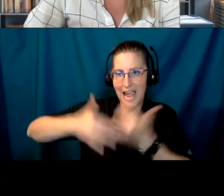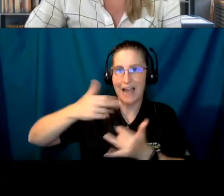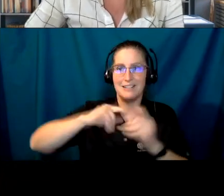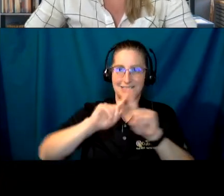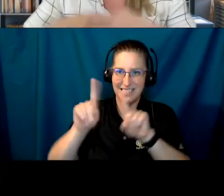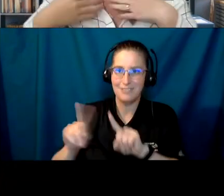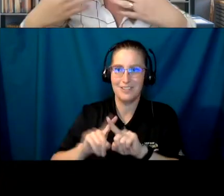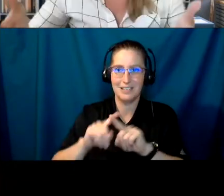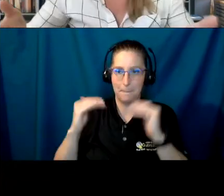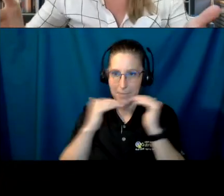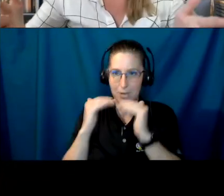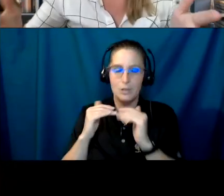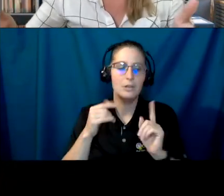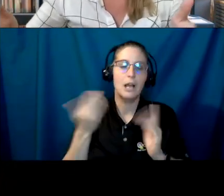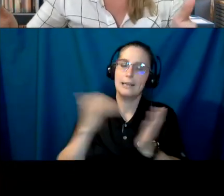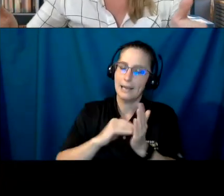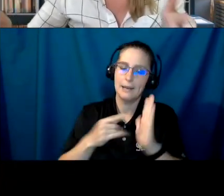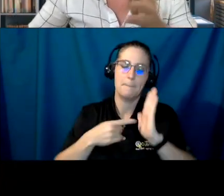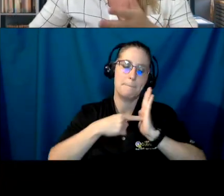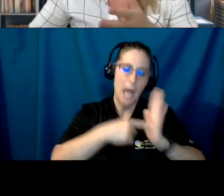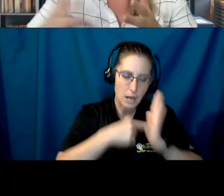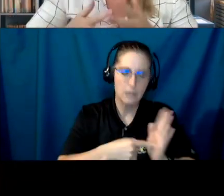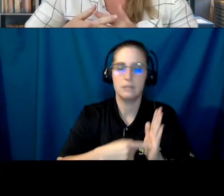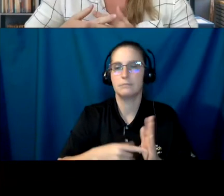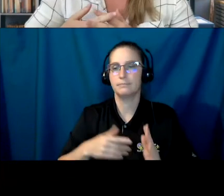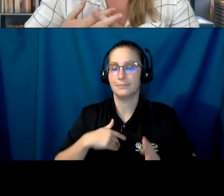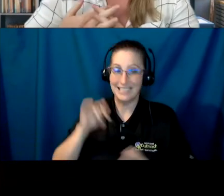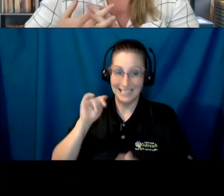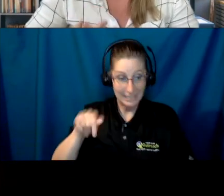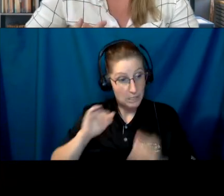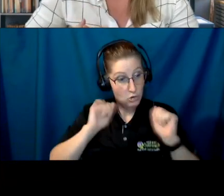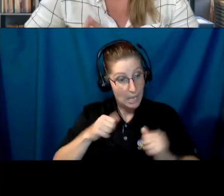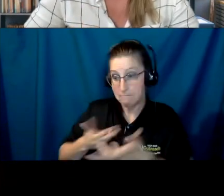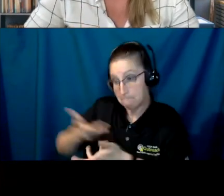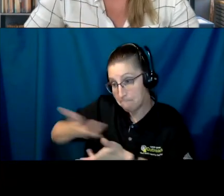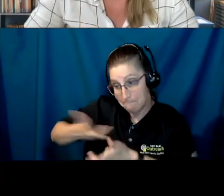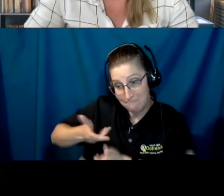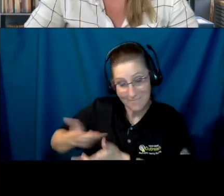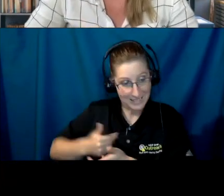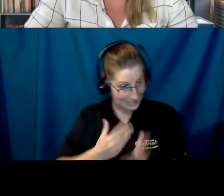this is you modeling showing how to engage with the peer, how to form that relationship,